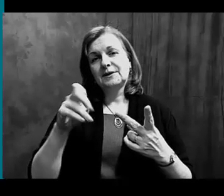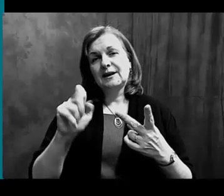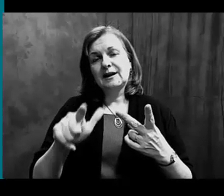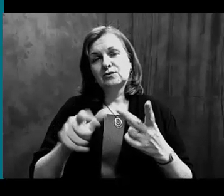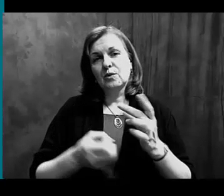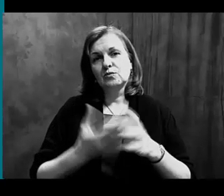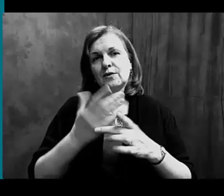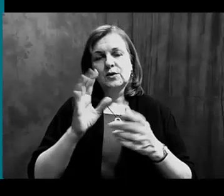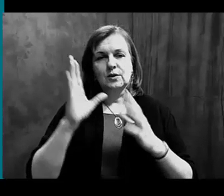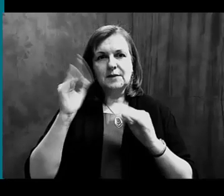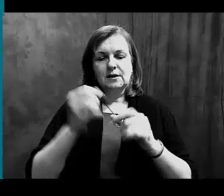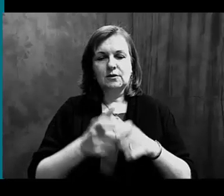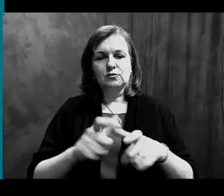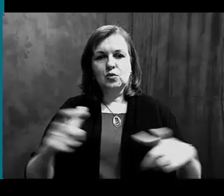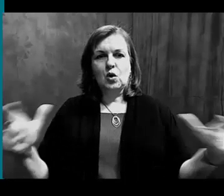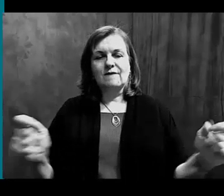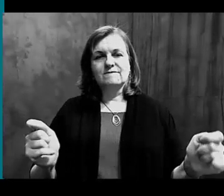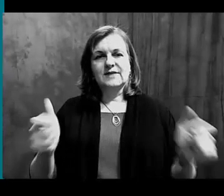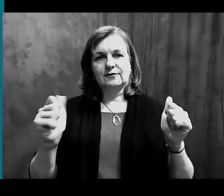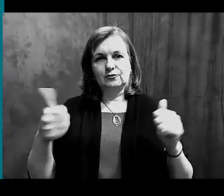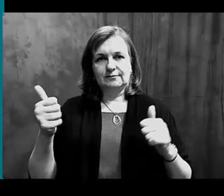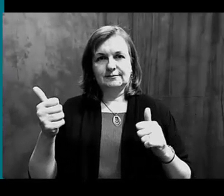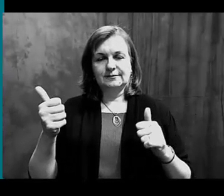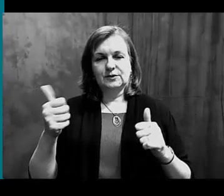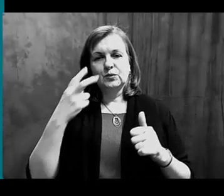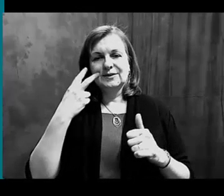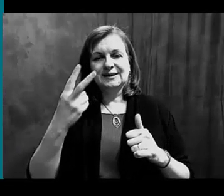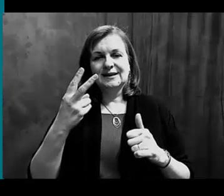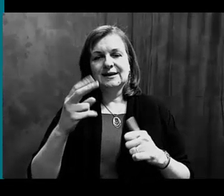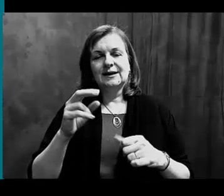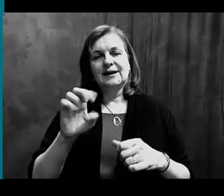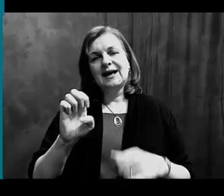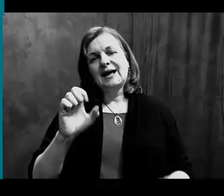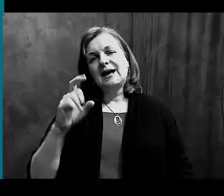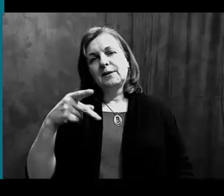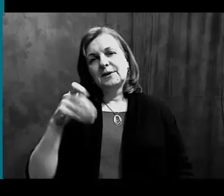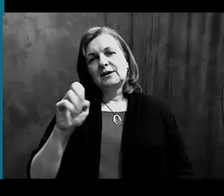expect very different things from the population structures